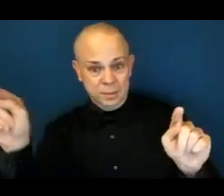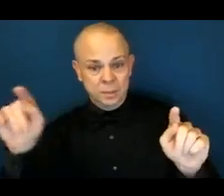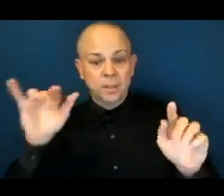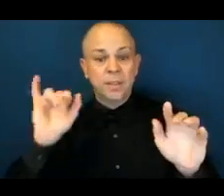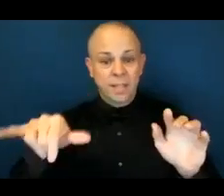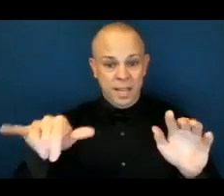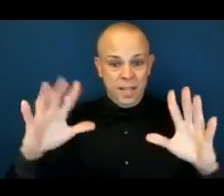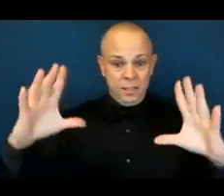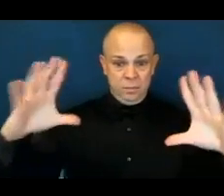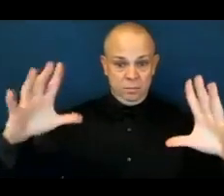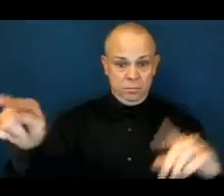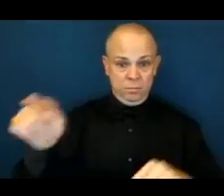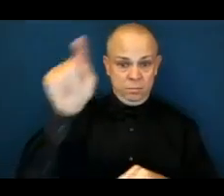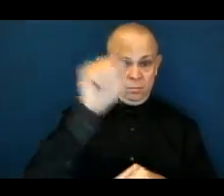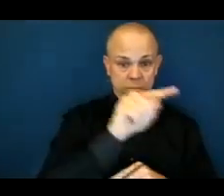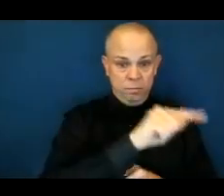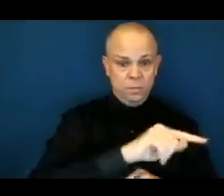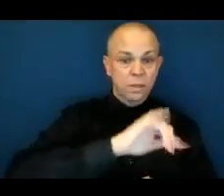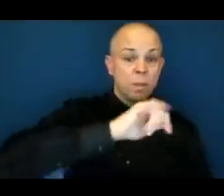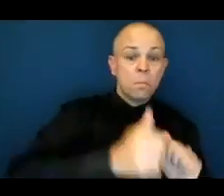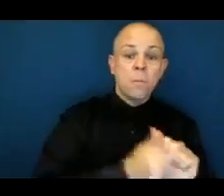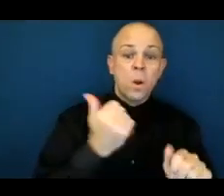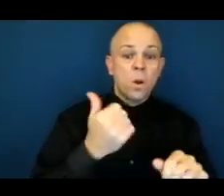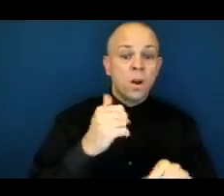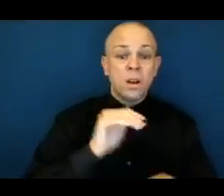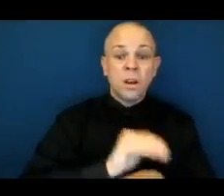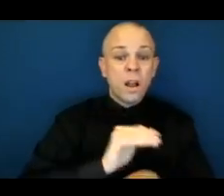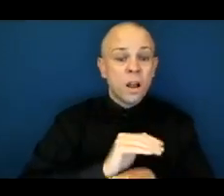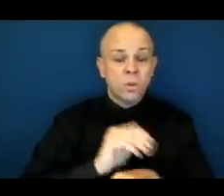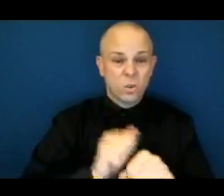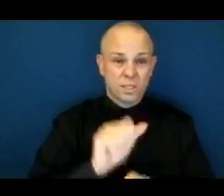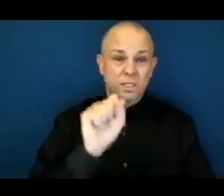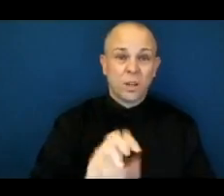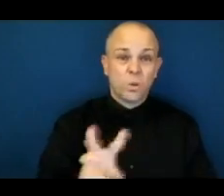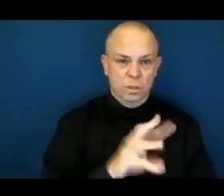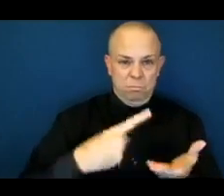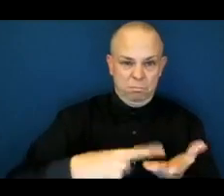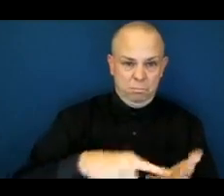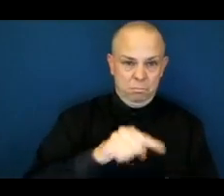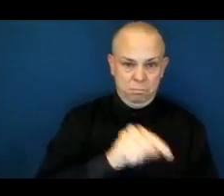here on the southwest side so once again just to make sure as a